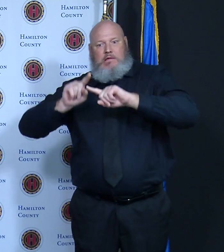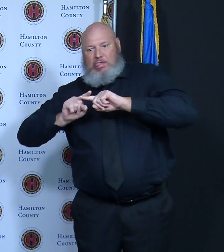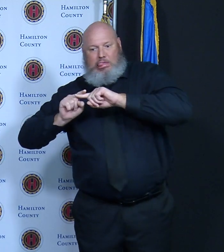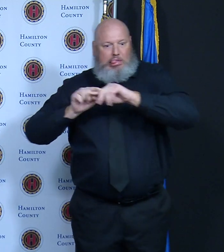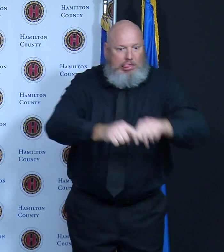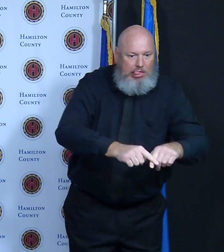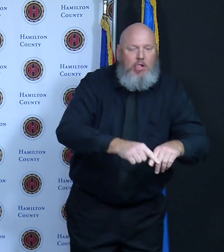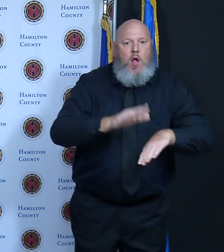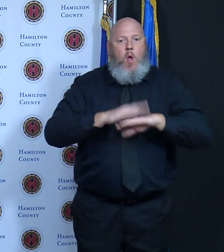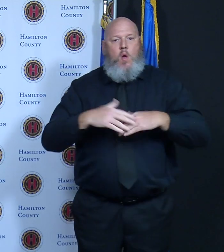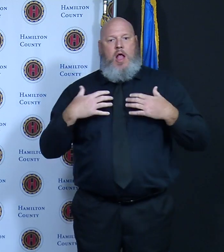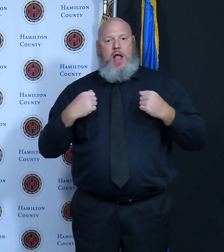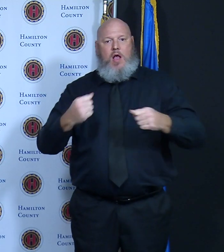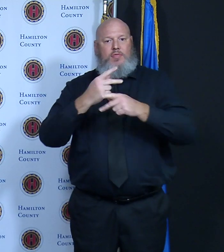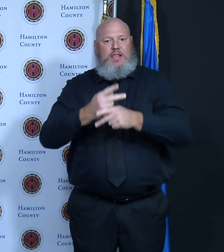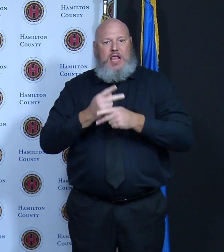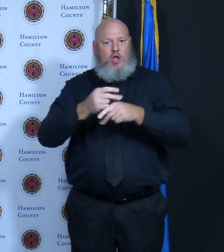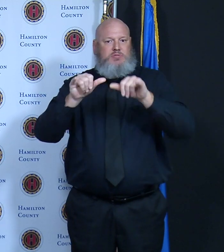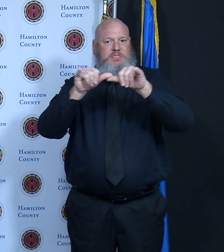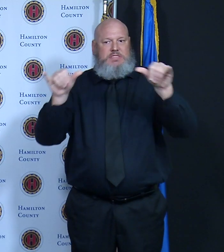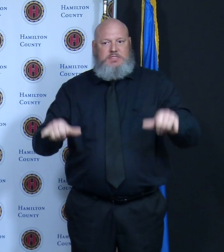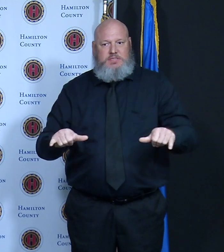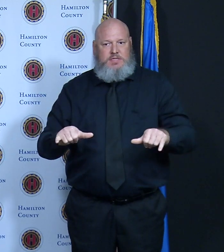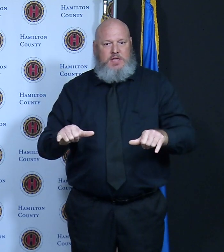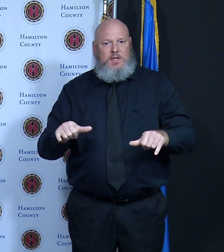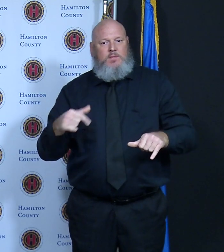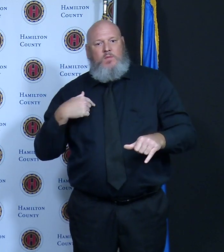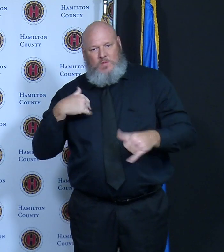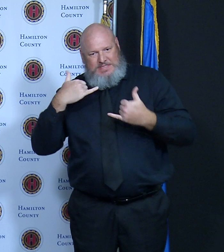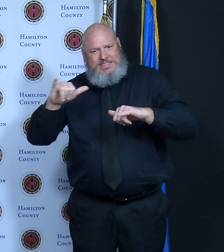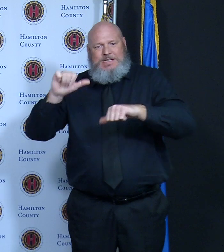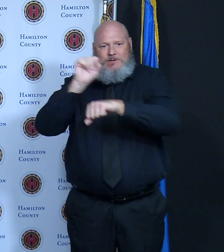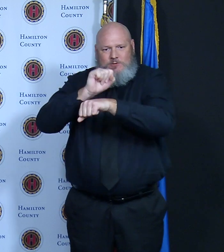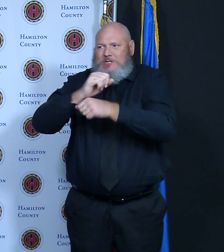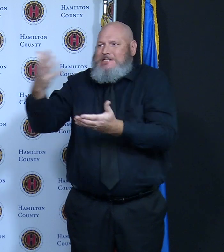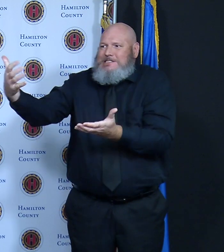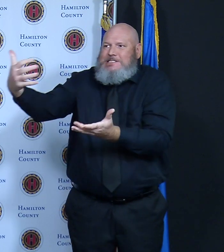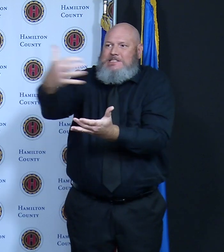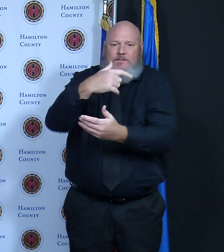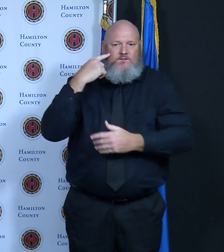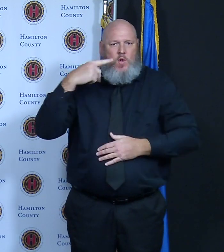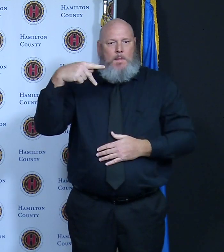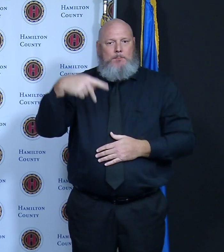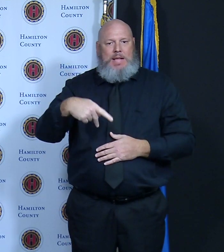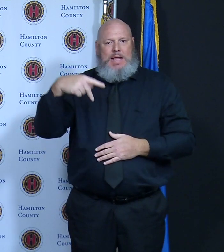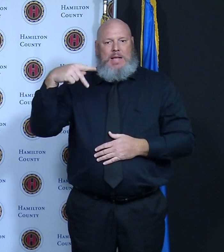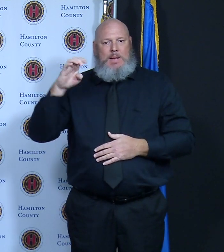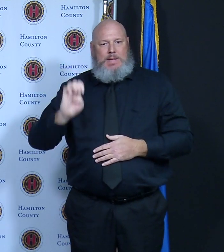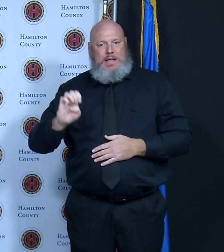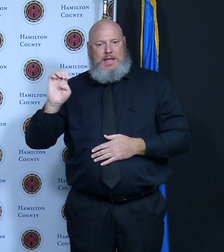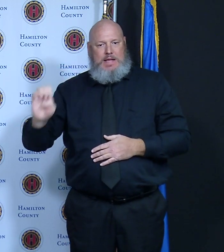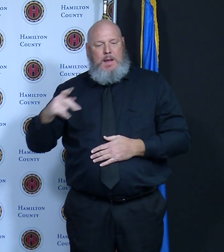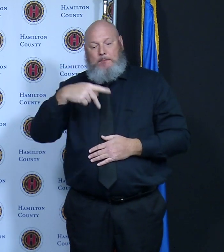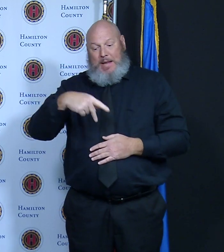to talk about PPE Nick Crossley is with us he is the director of emergency